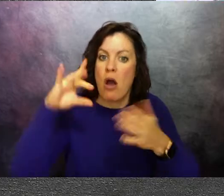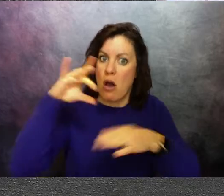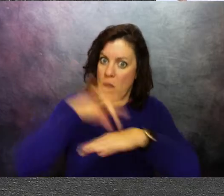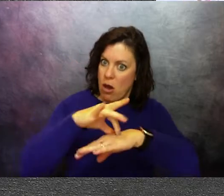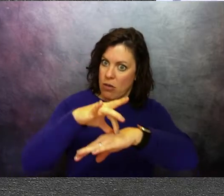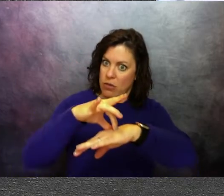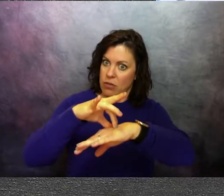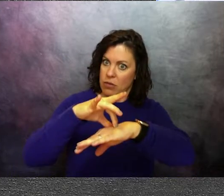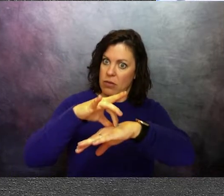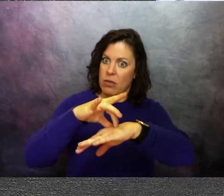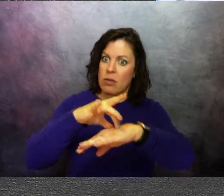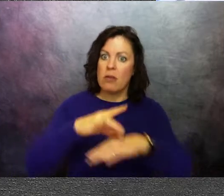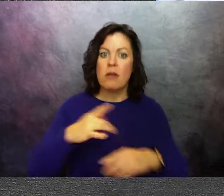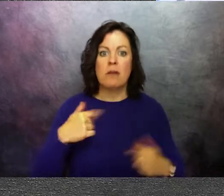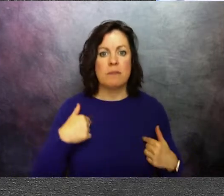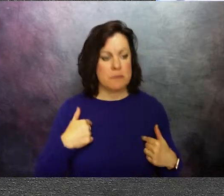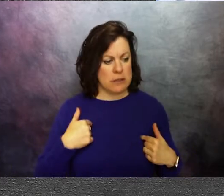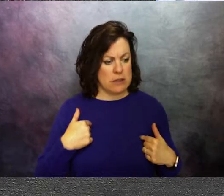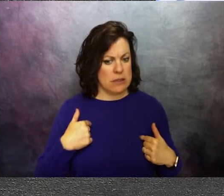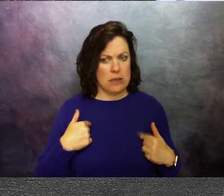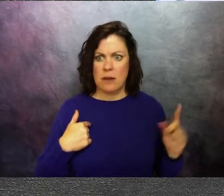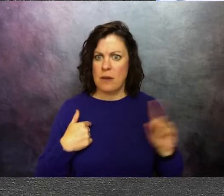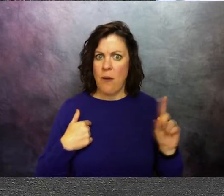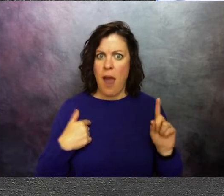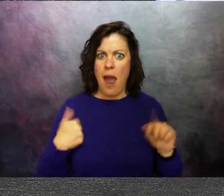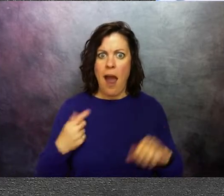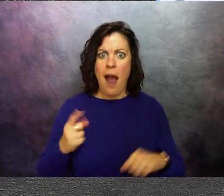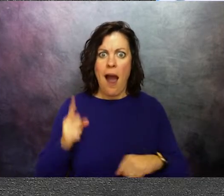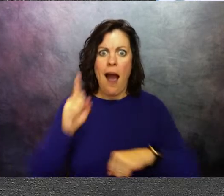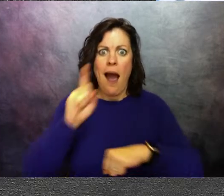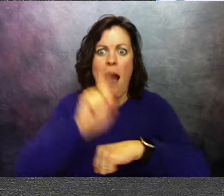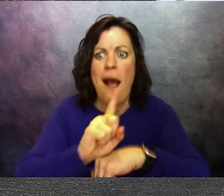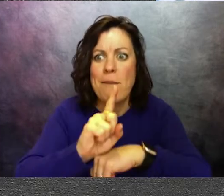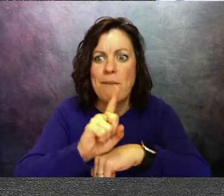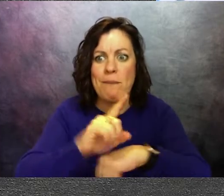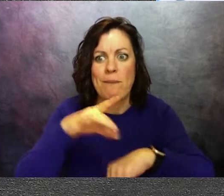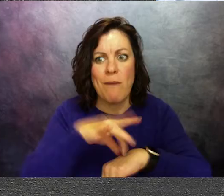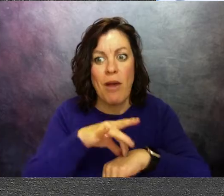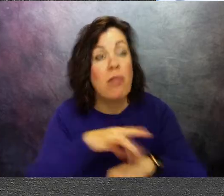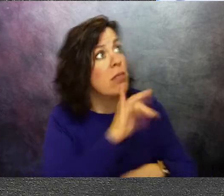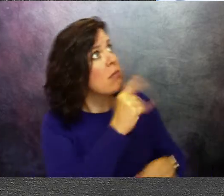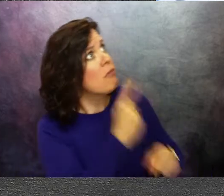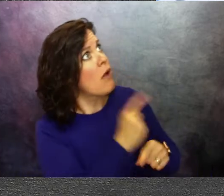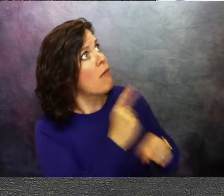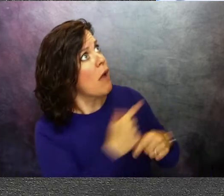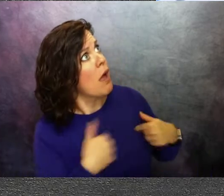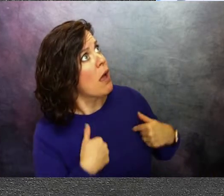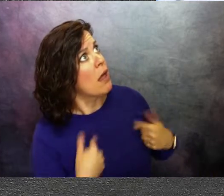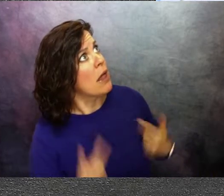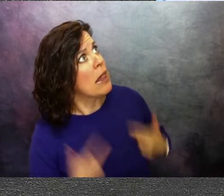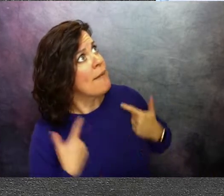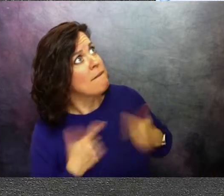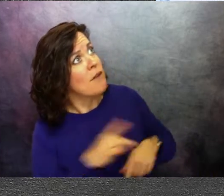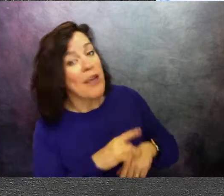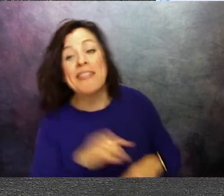and our special place on the earth. Oh, that's right. Cause we live on the earth. That's right. We do.